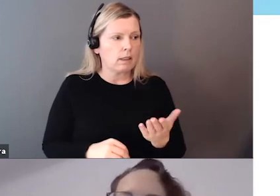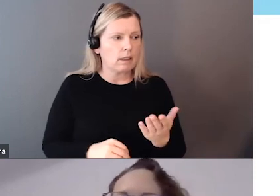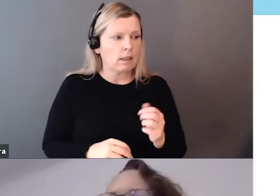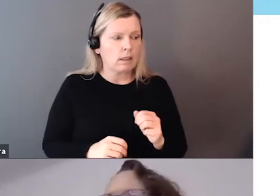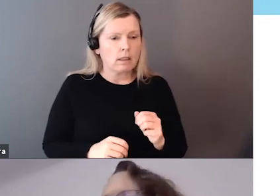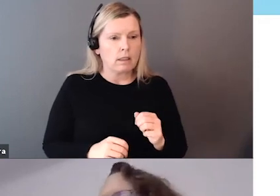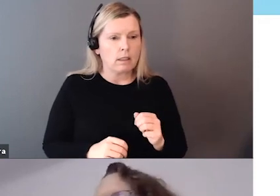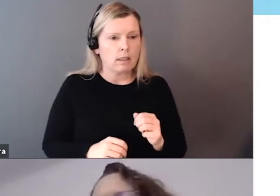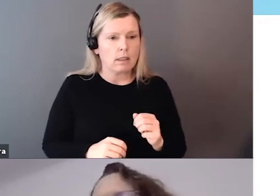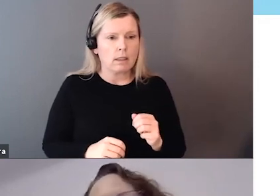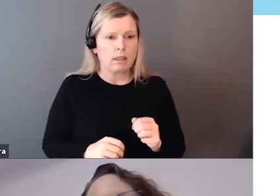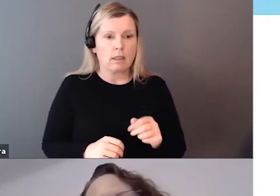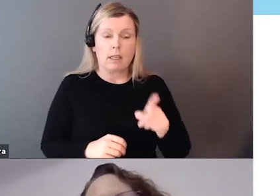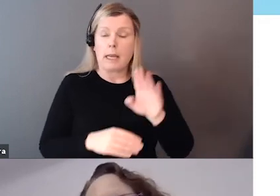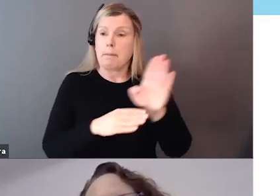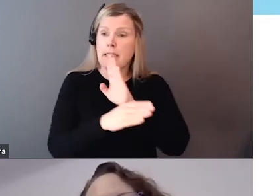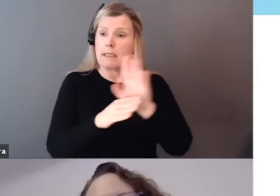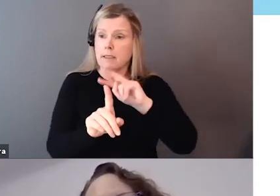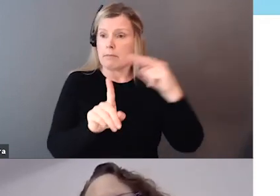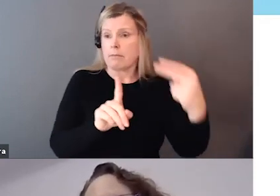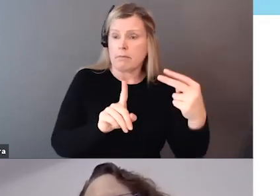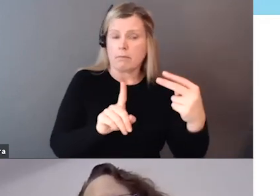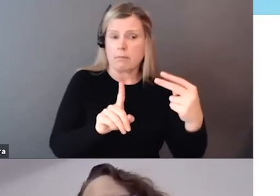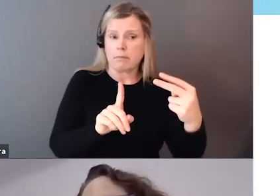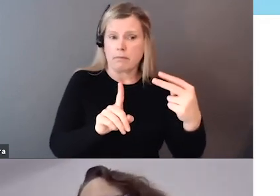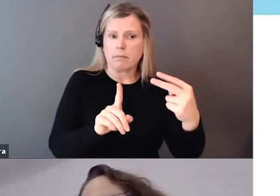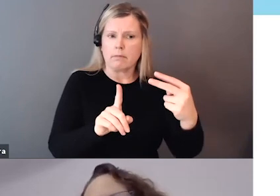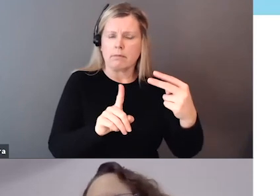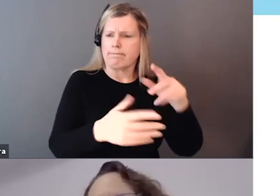The business reality was another aspect of our research when that came out of learning